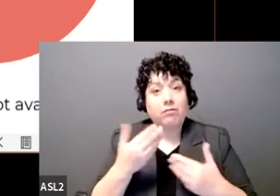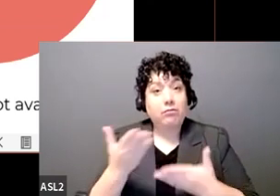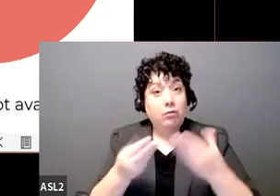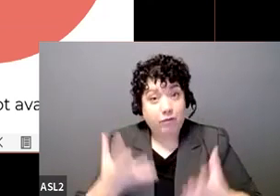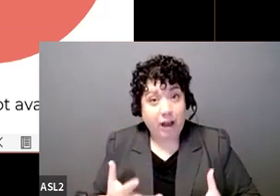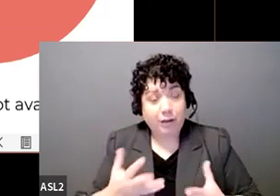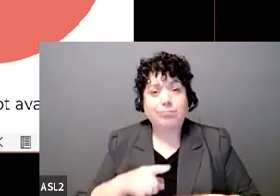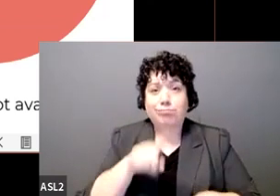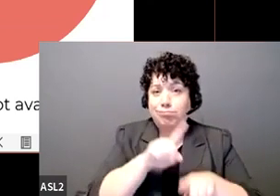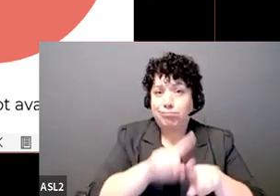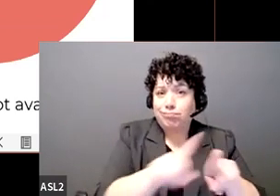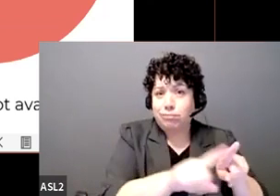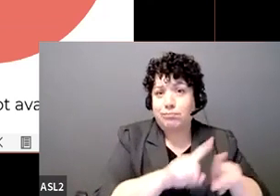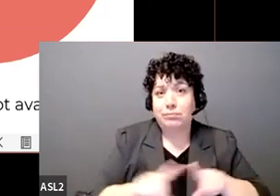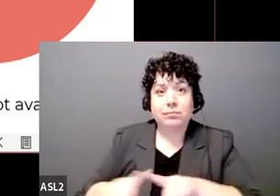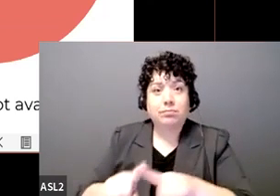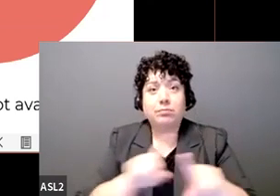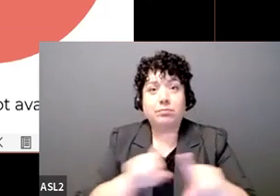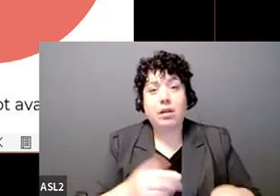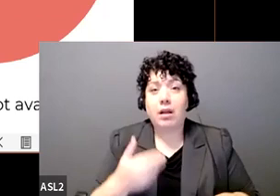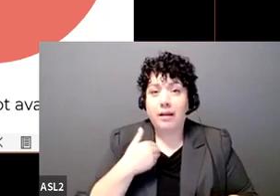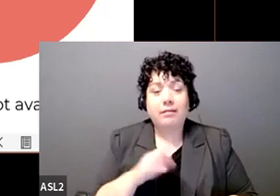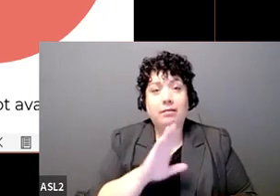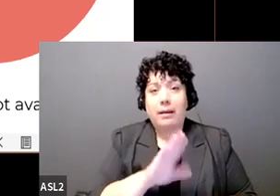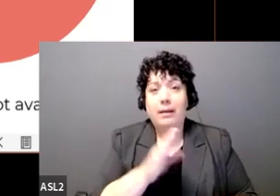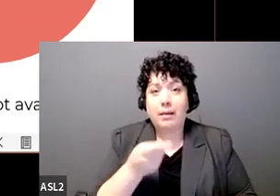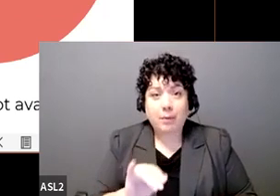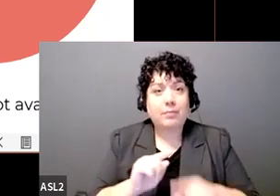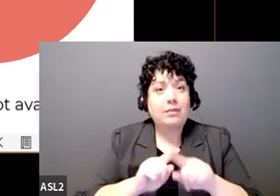they serve people with impairments from different sources like work or not from